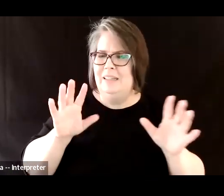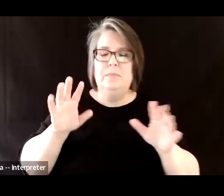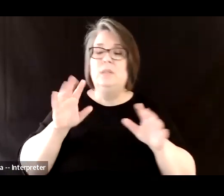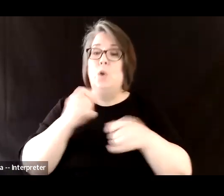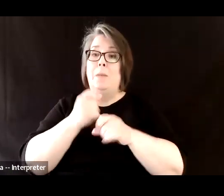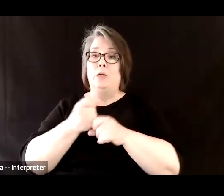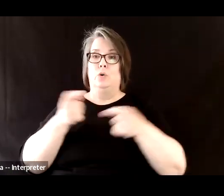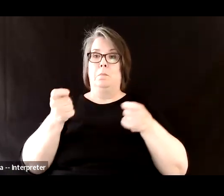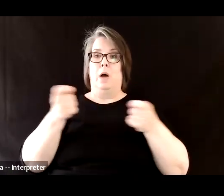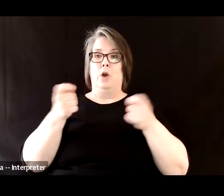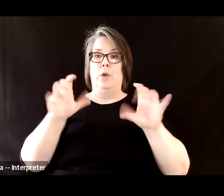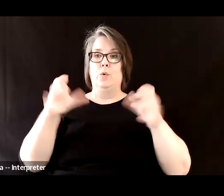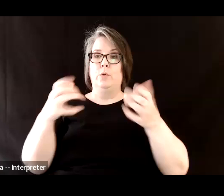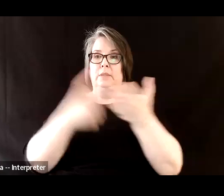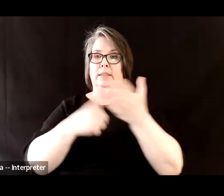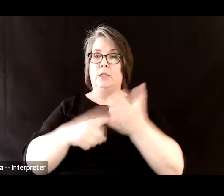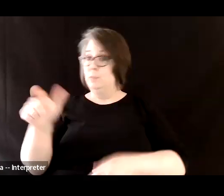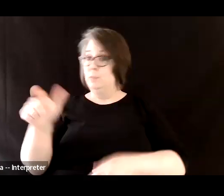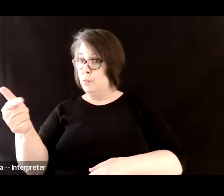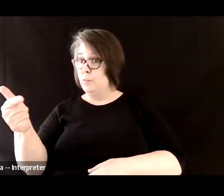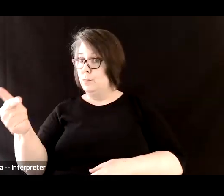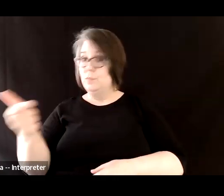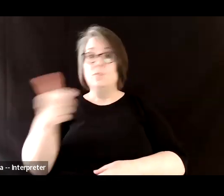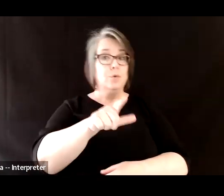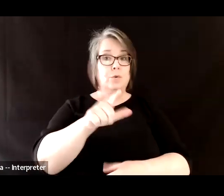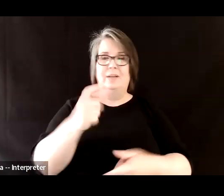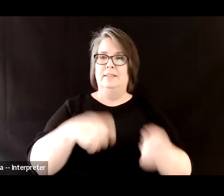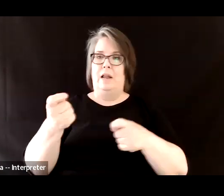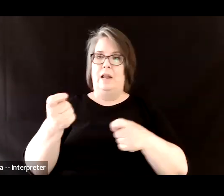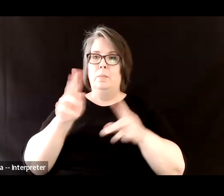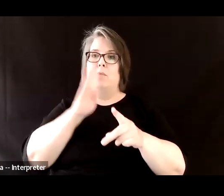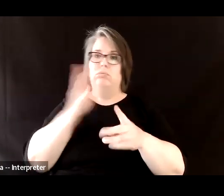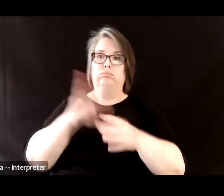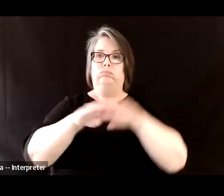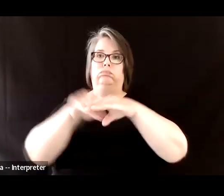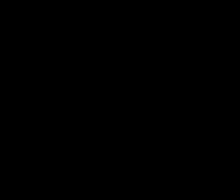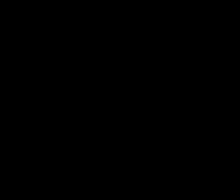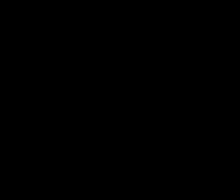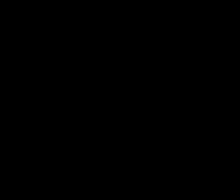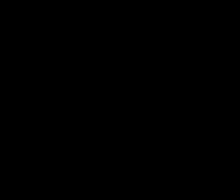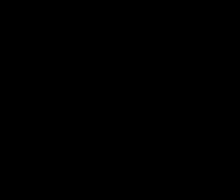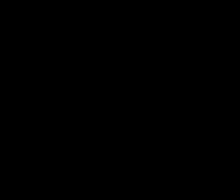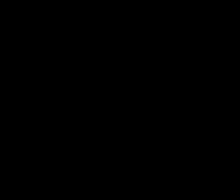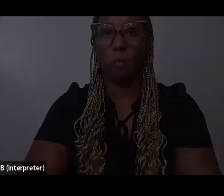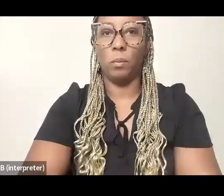discussion so that folks are not talking over each other can be very helpful as well. Descriptive language.